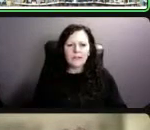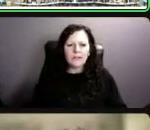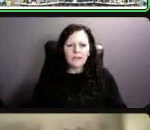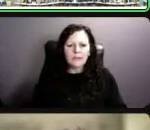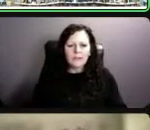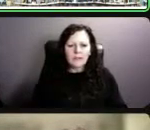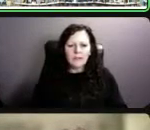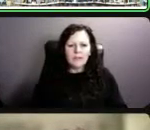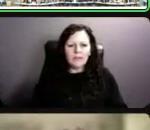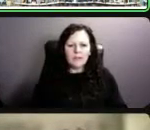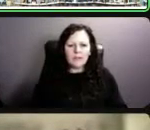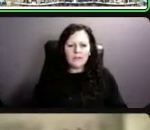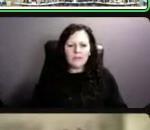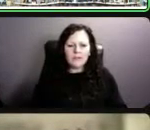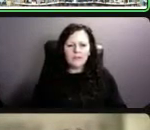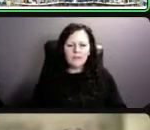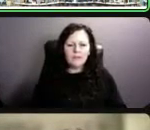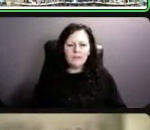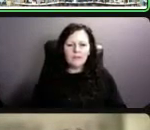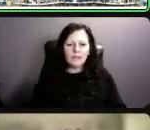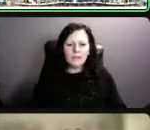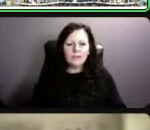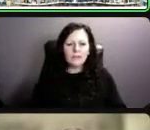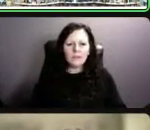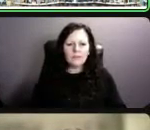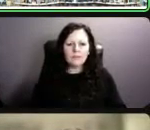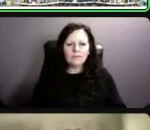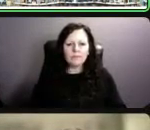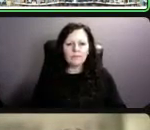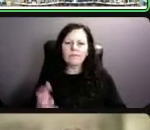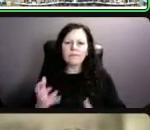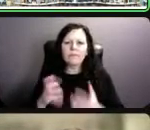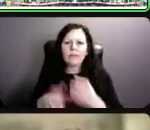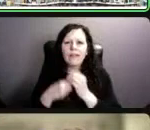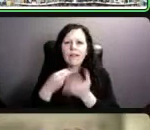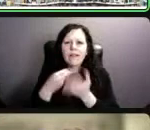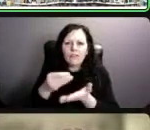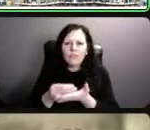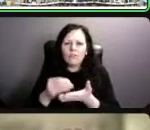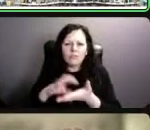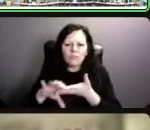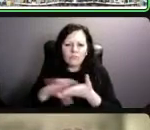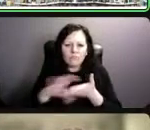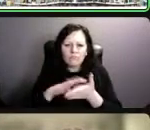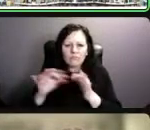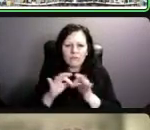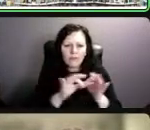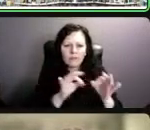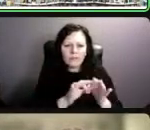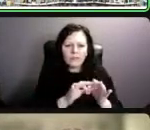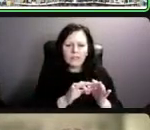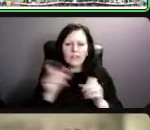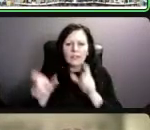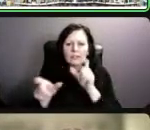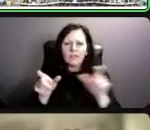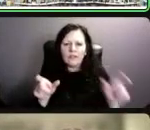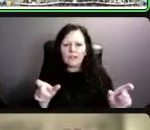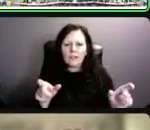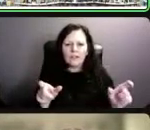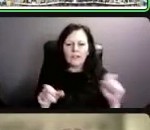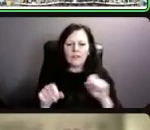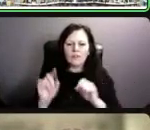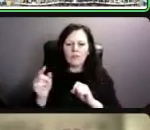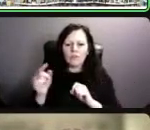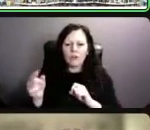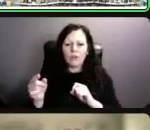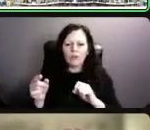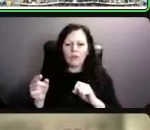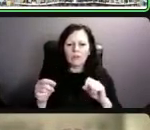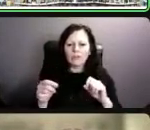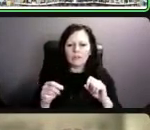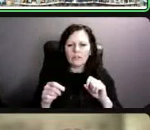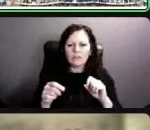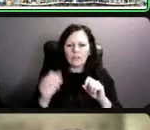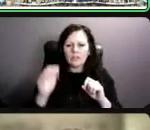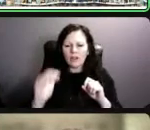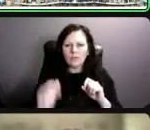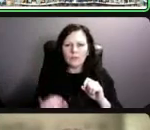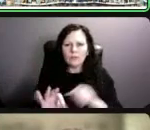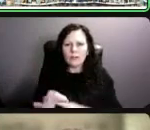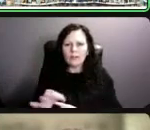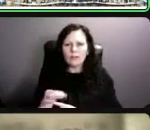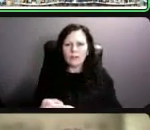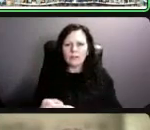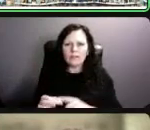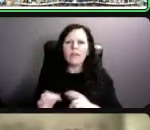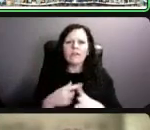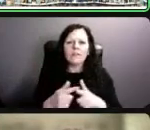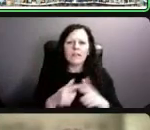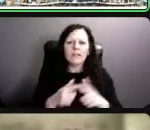LIKE AND JUST TO PUT SOME